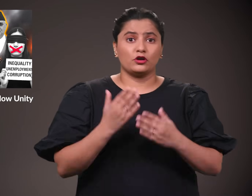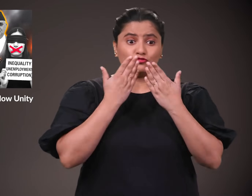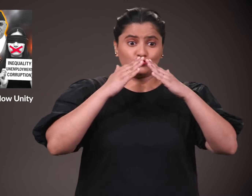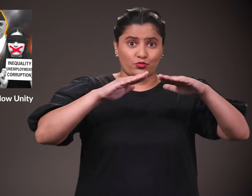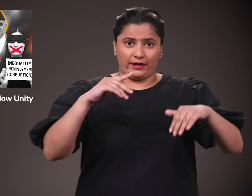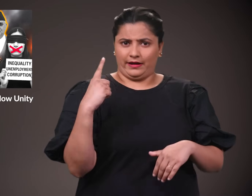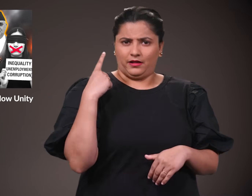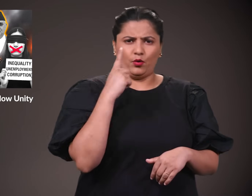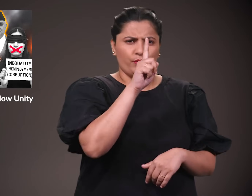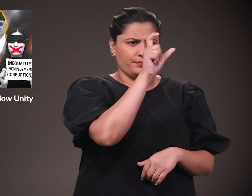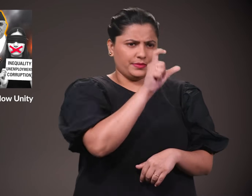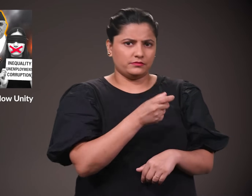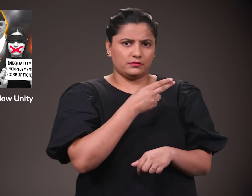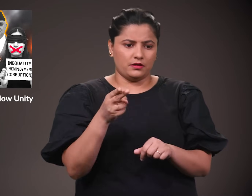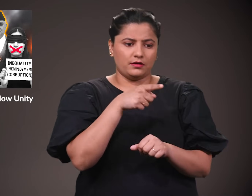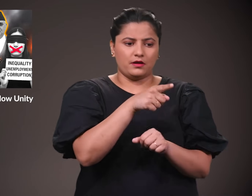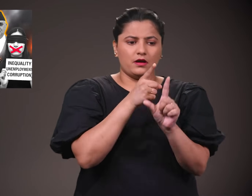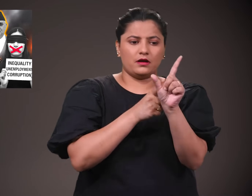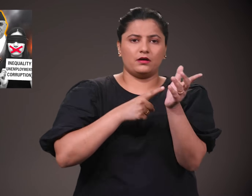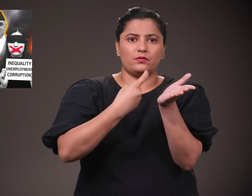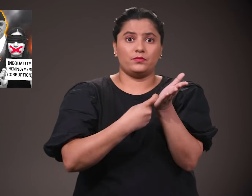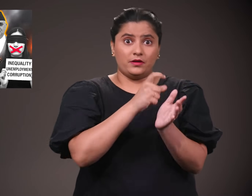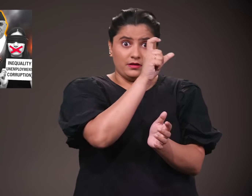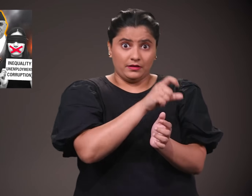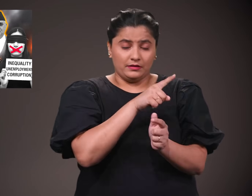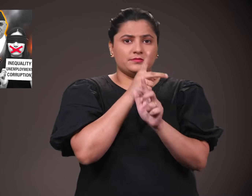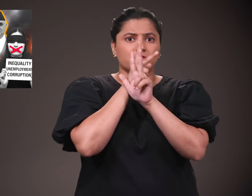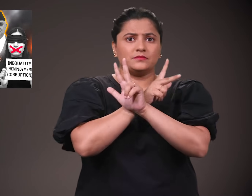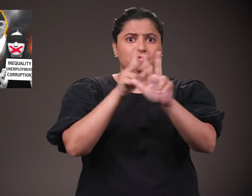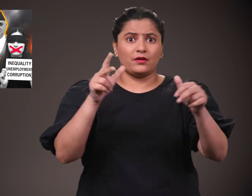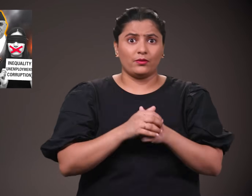Student leader Yujan Rajbhandari reminded viewers: